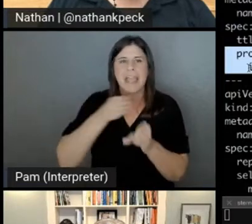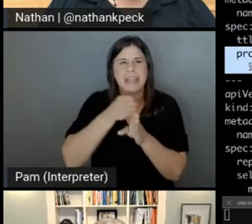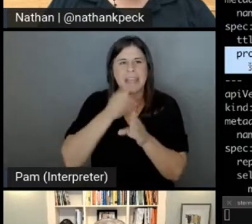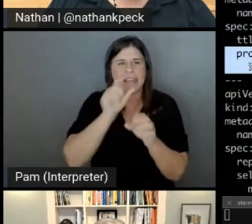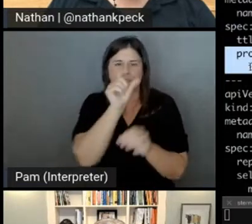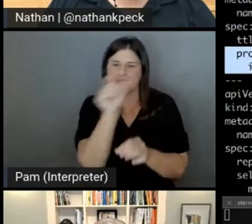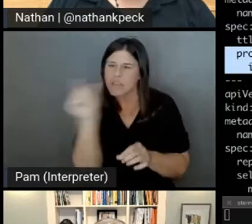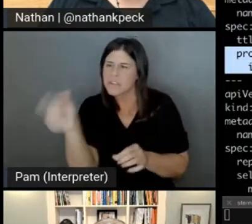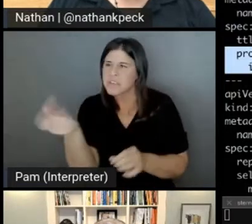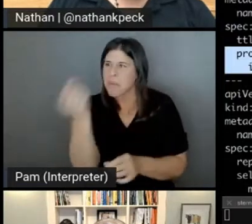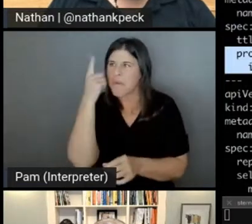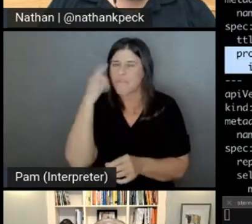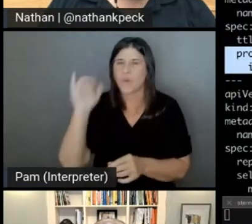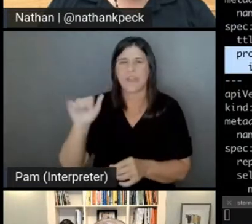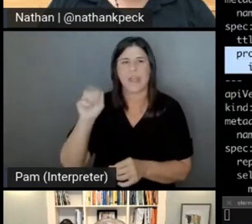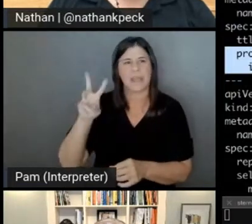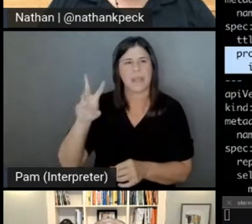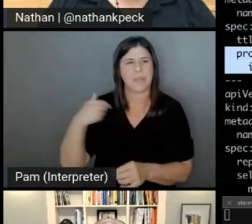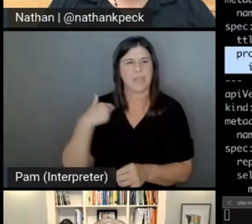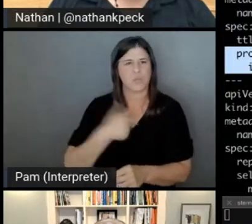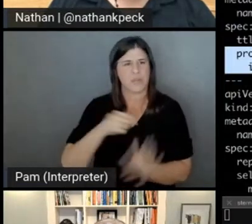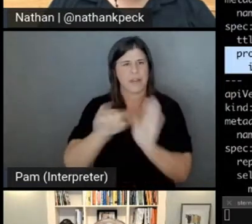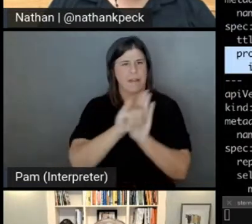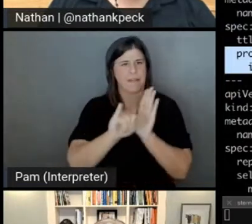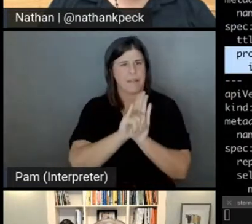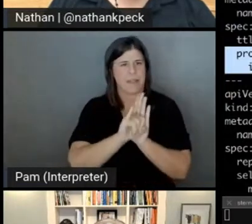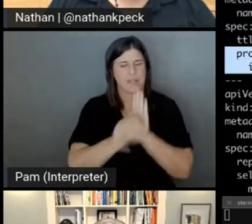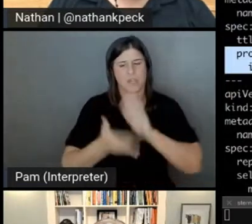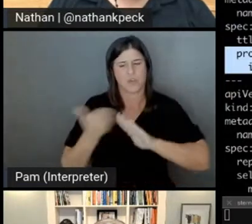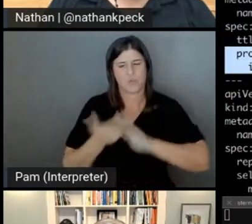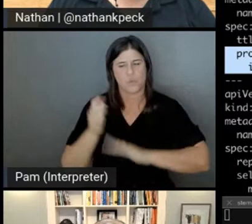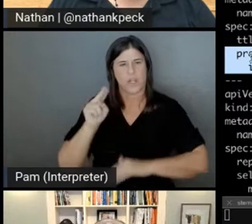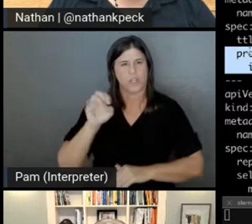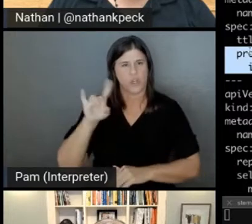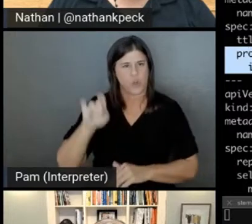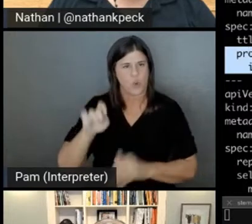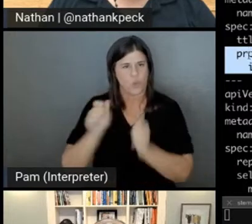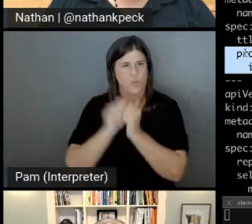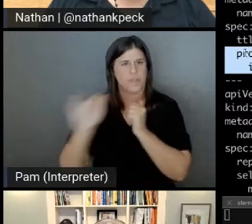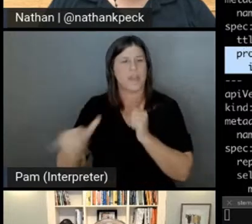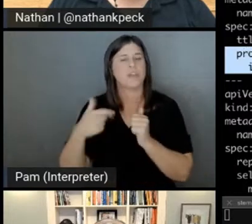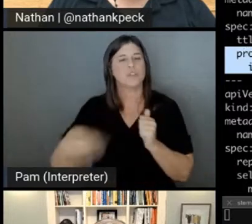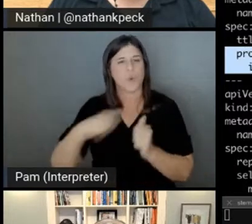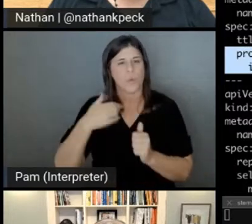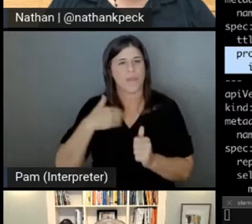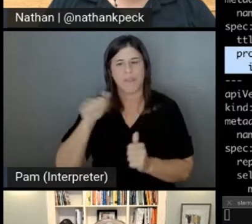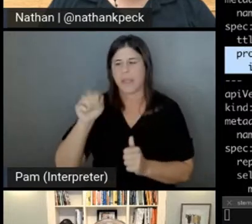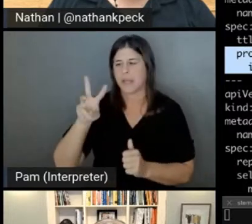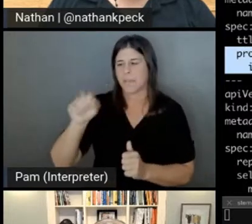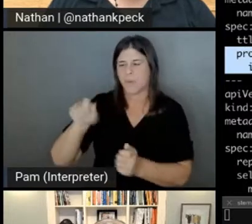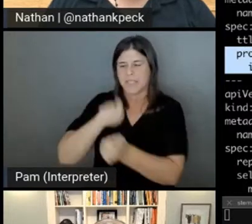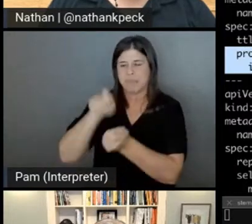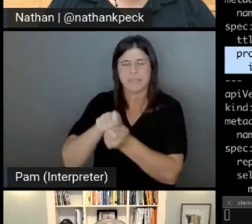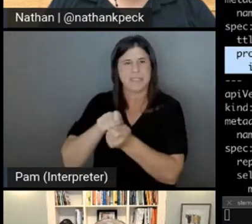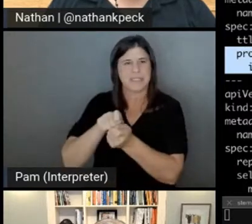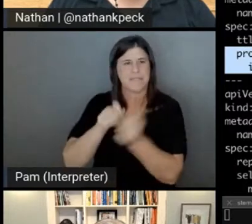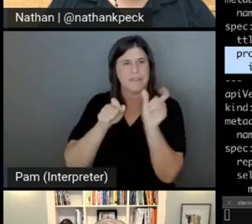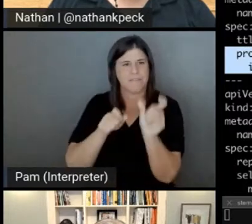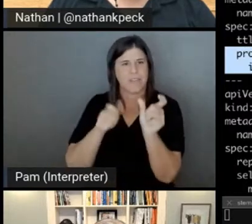So in AWS, we needed an identity to run the node with. And so we have an AWS specific field here that says, "The nodes of my cluster will run